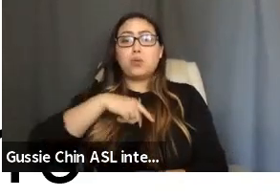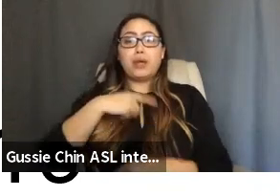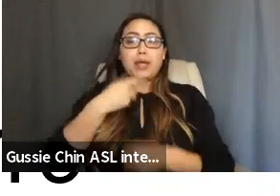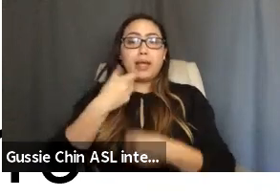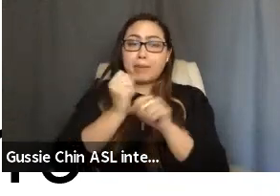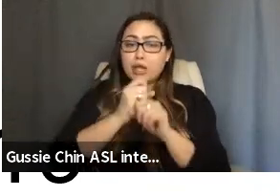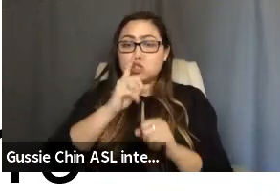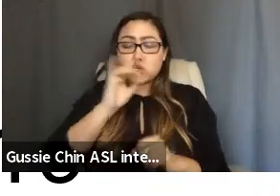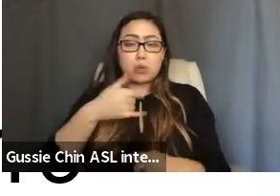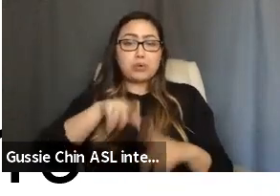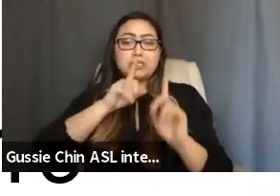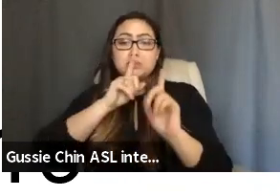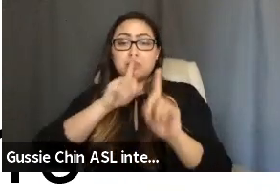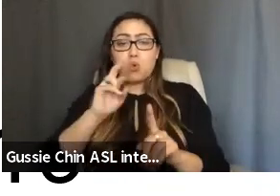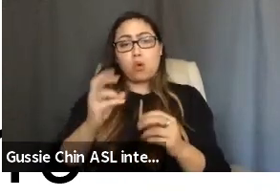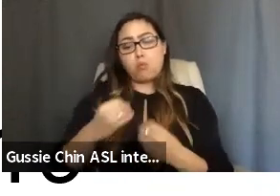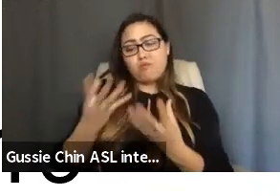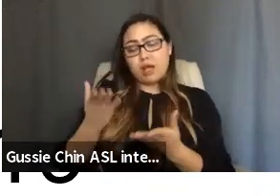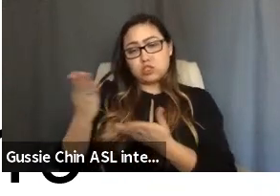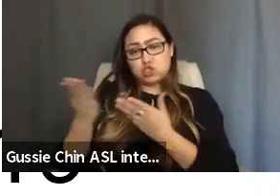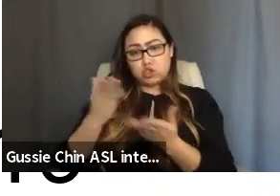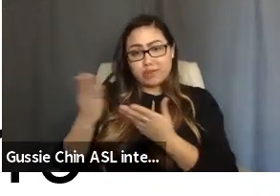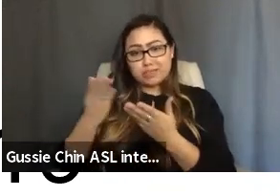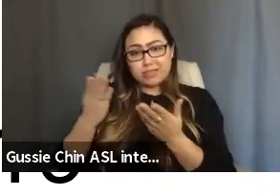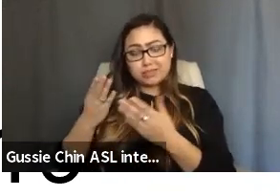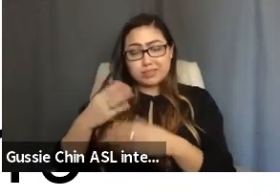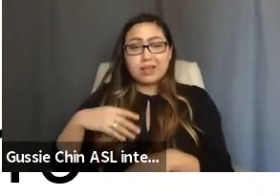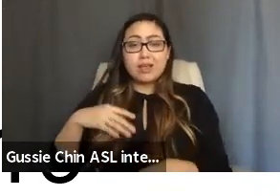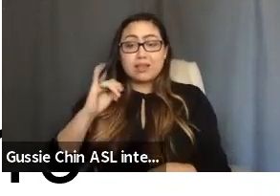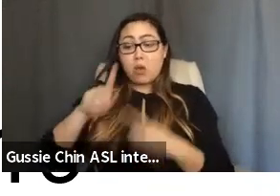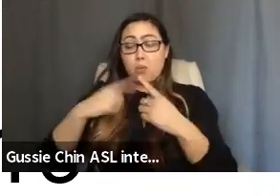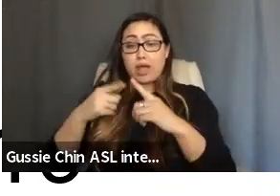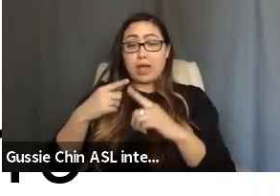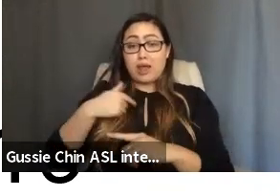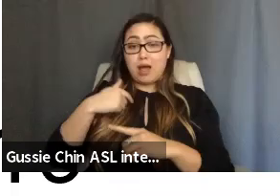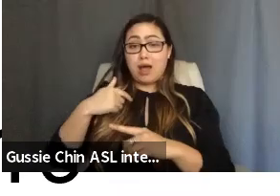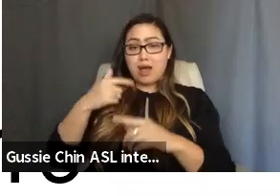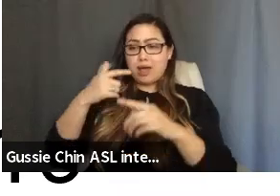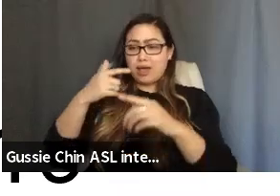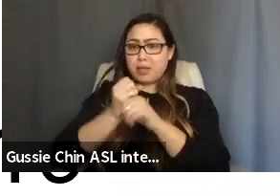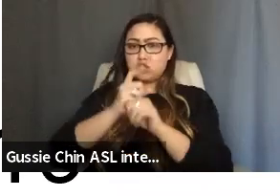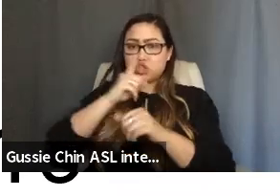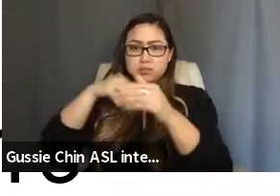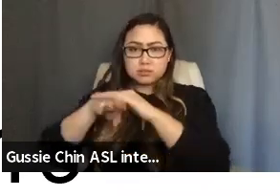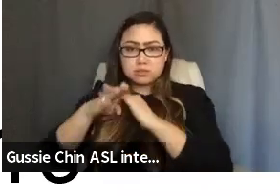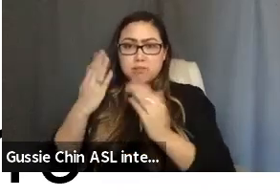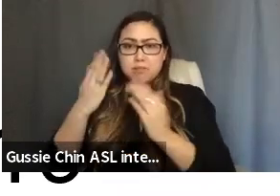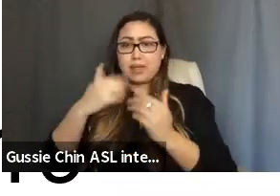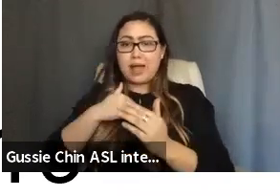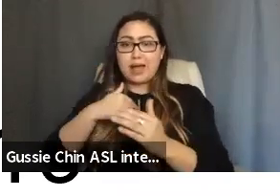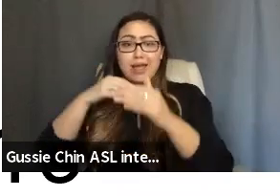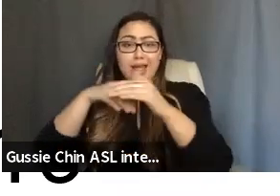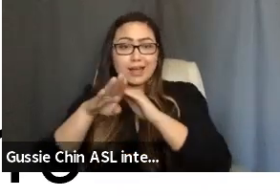assessments to identify when I get to that place I may have forgotten some of my resources at home,